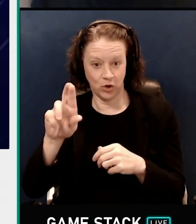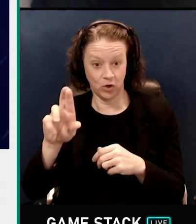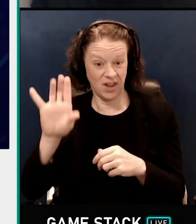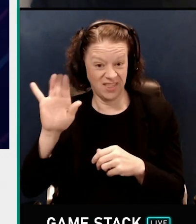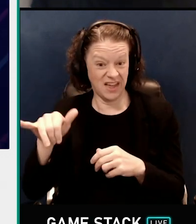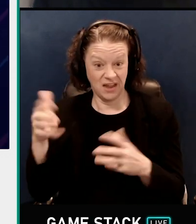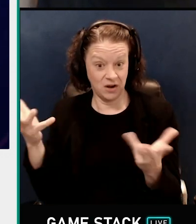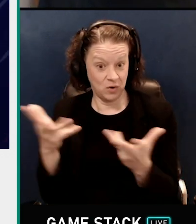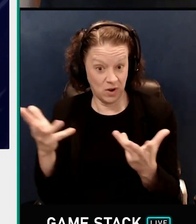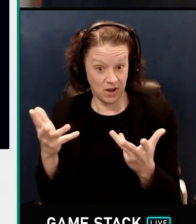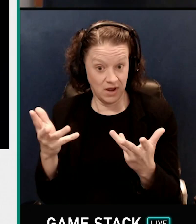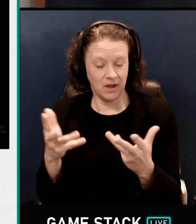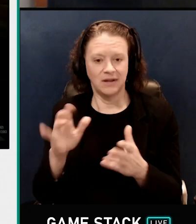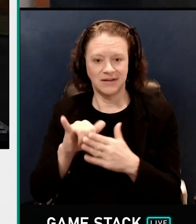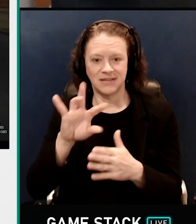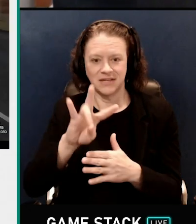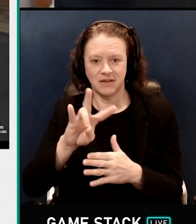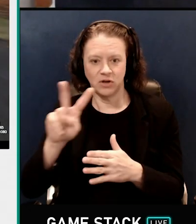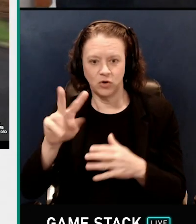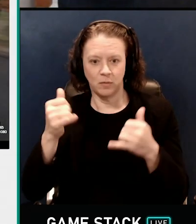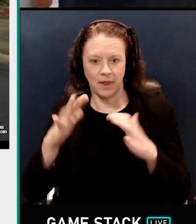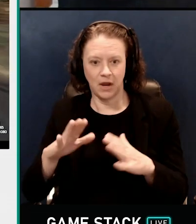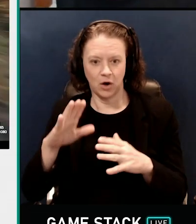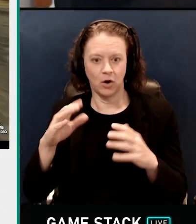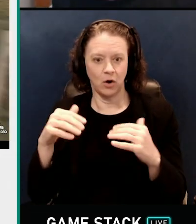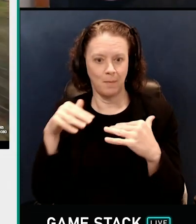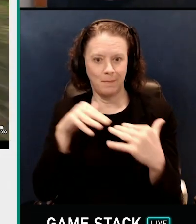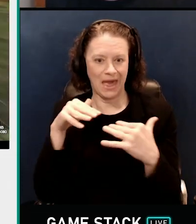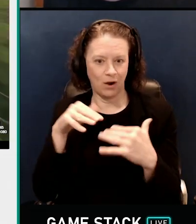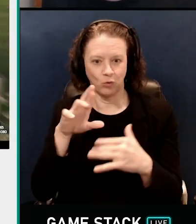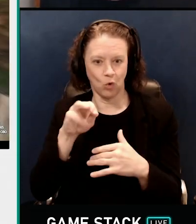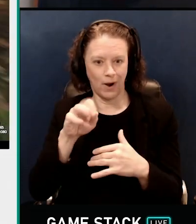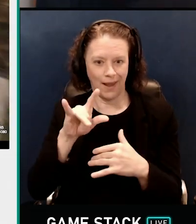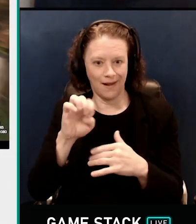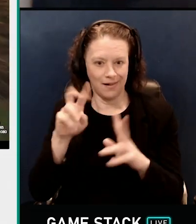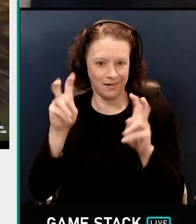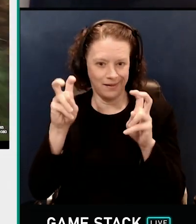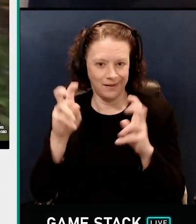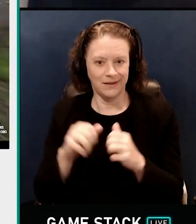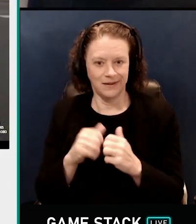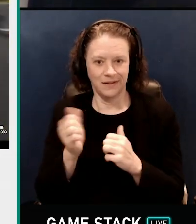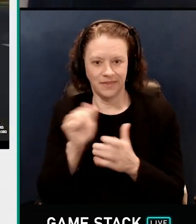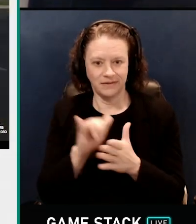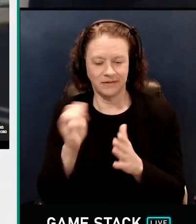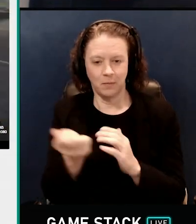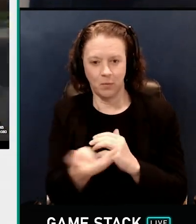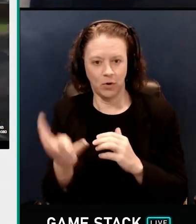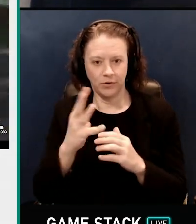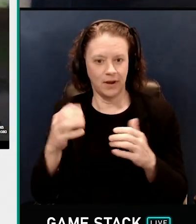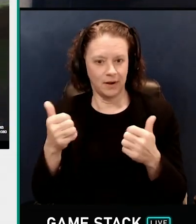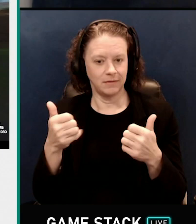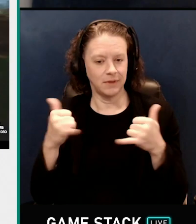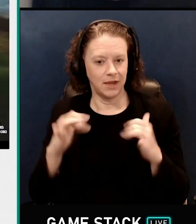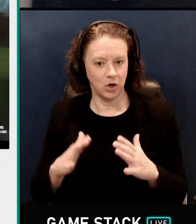is a 72 player battle Royale multiplayer game mode. And if you imagine trying to exercise this using human testers alone,